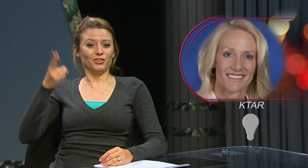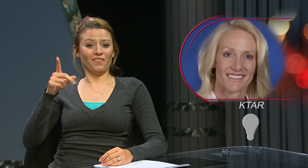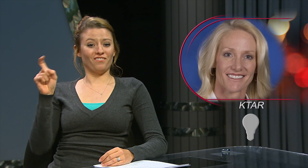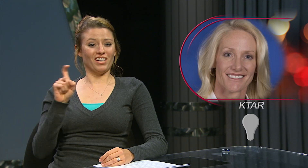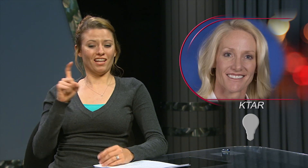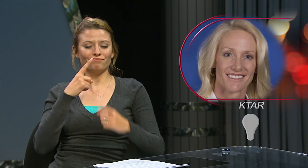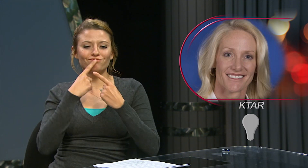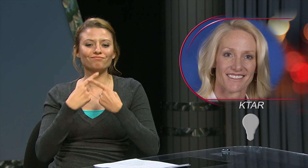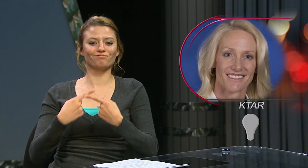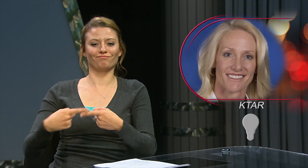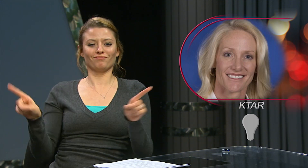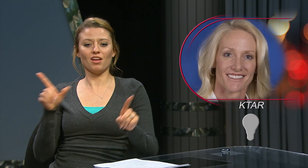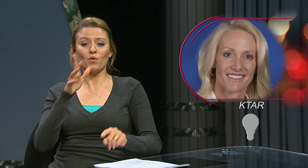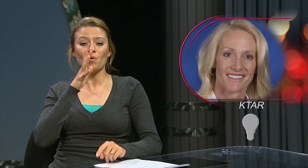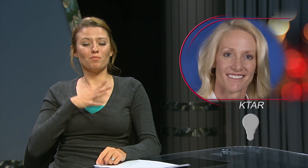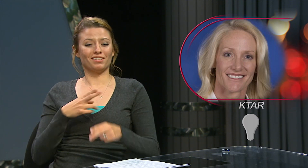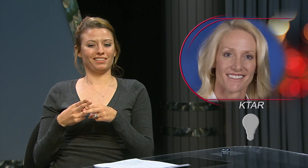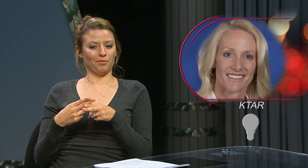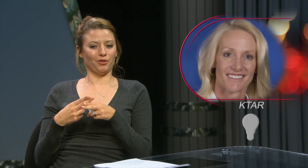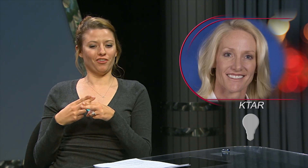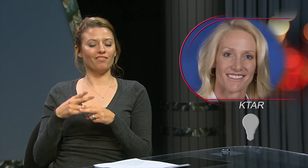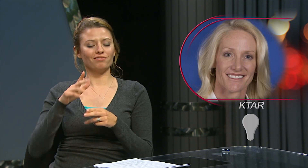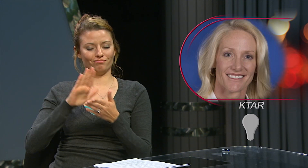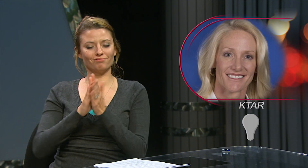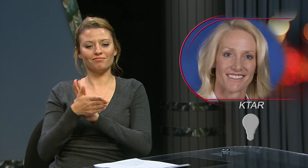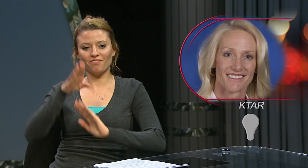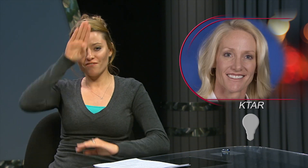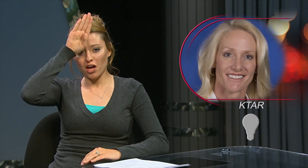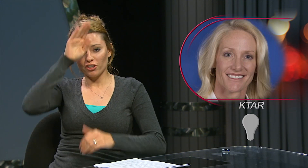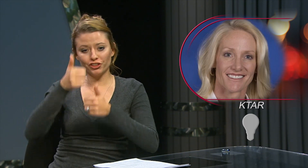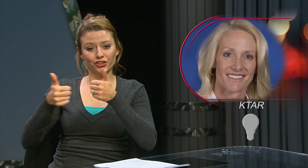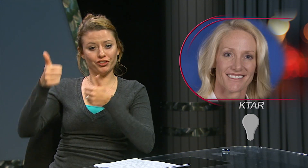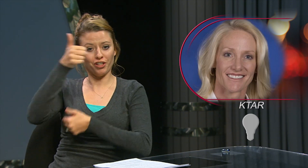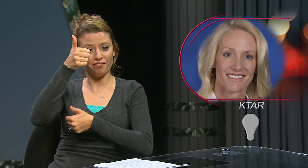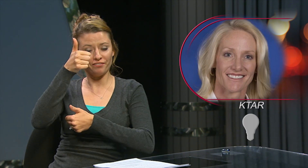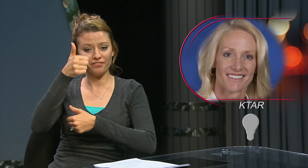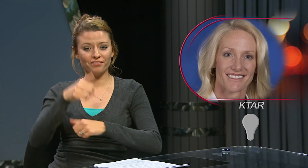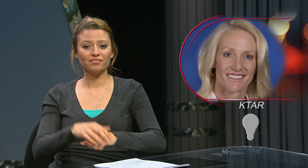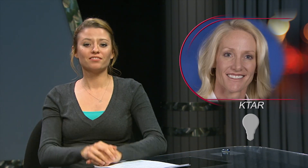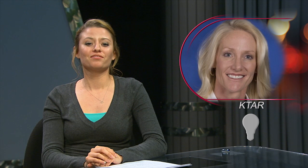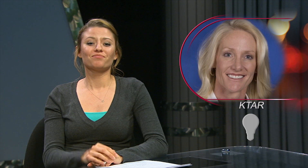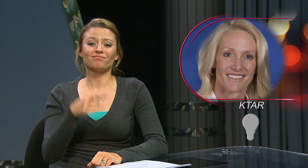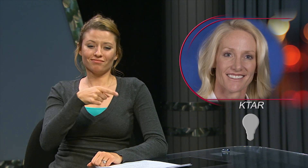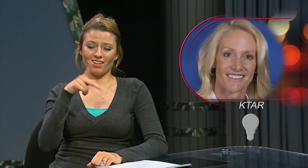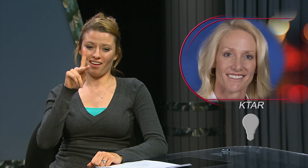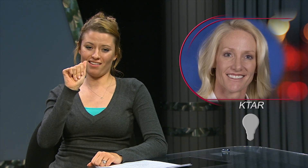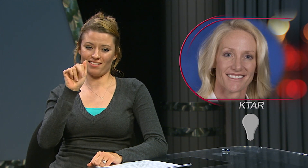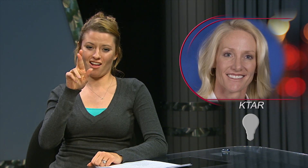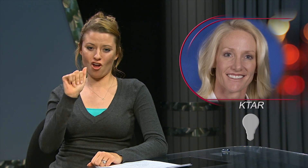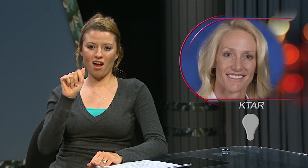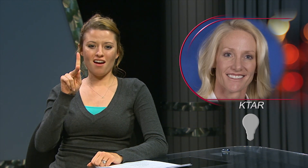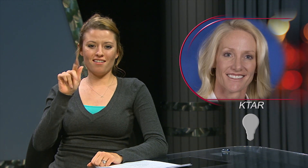PHOENIX MADE HISTORY LAST WEEK AFTER NAMING A WOMAN AS ACTING FIRE CHIEF. KARA KALKBRENNER